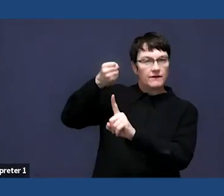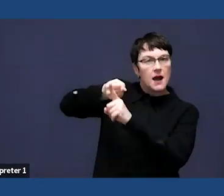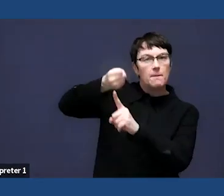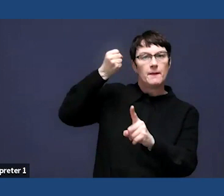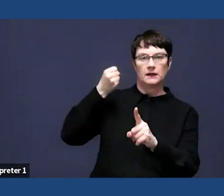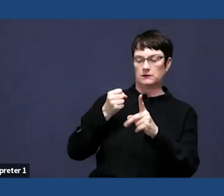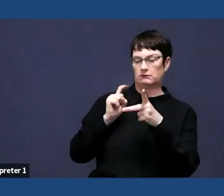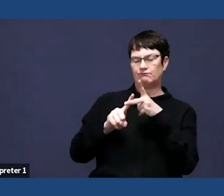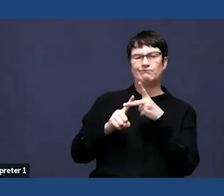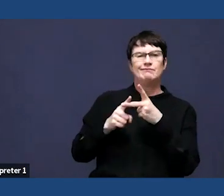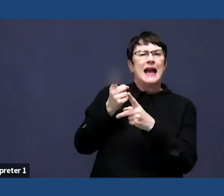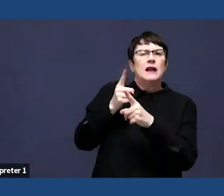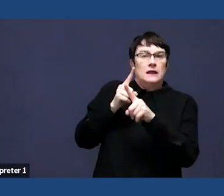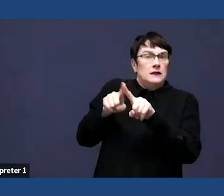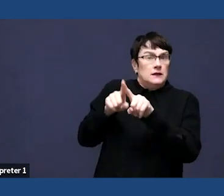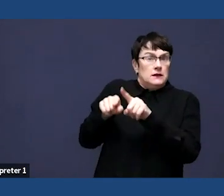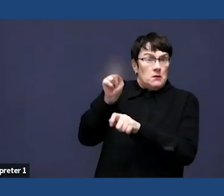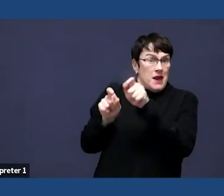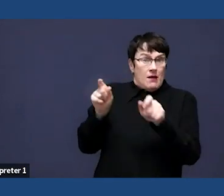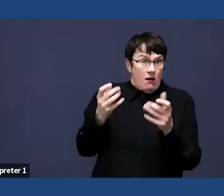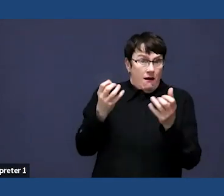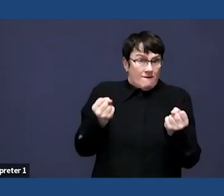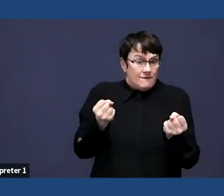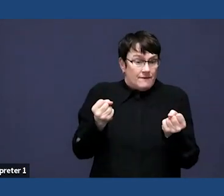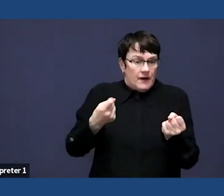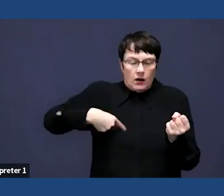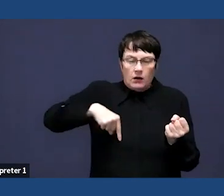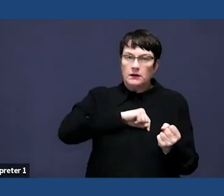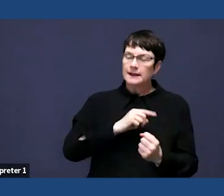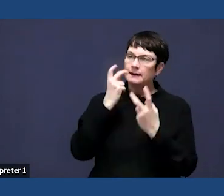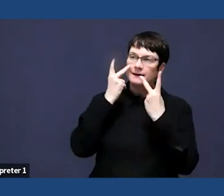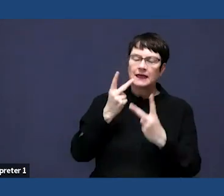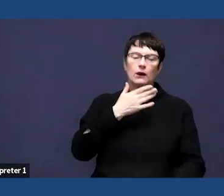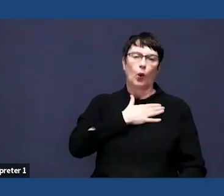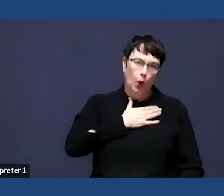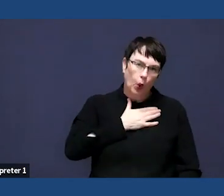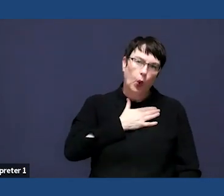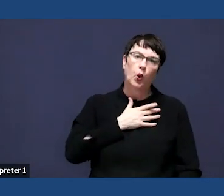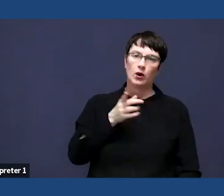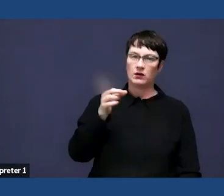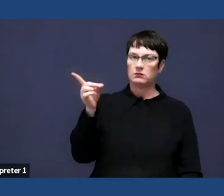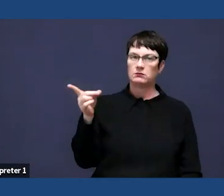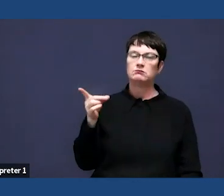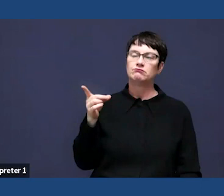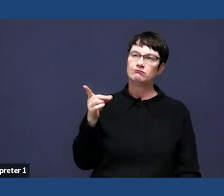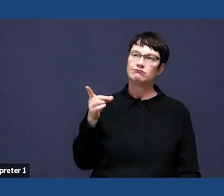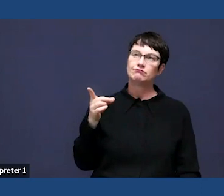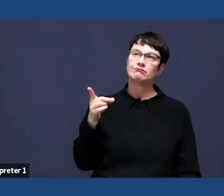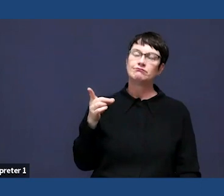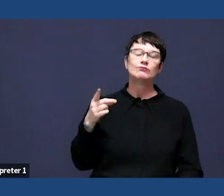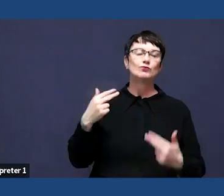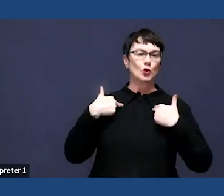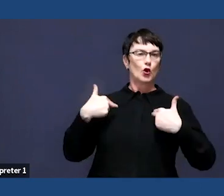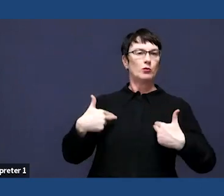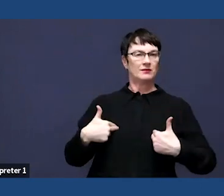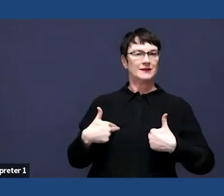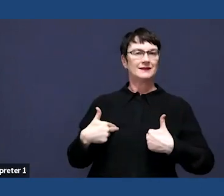And we are valuing their intrinsic value as humans, not their productivity when we talk